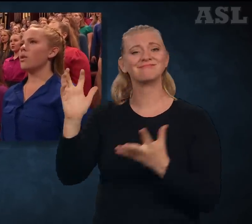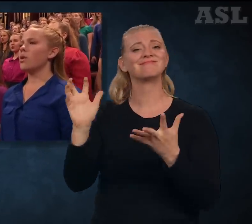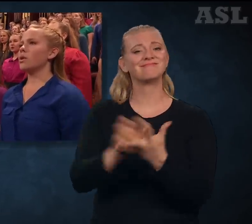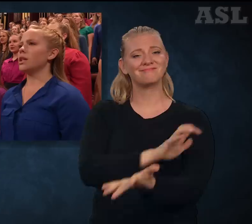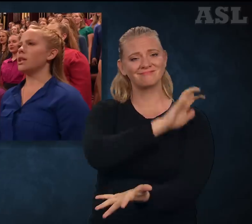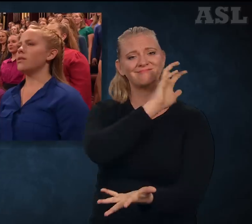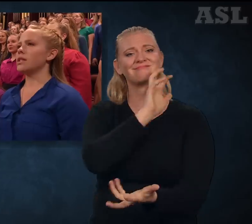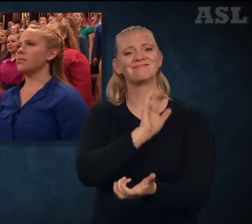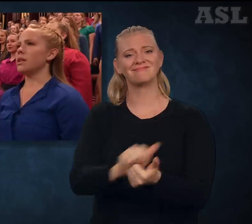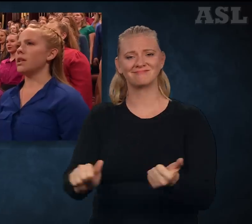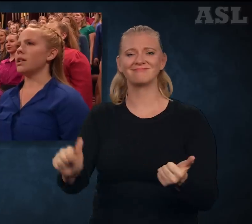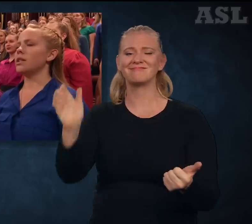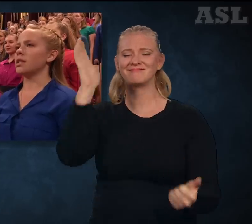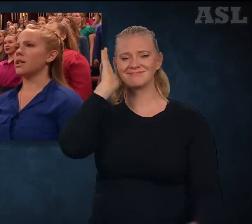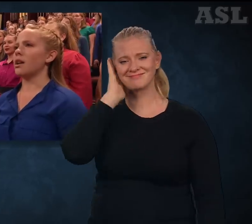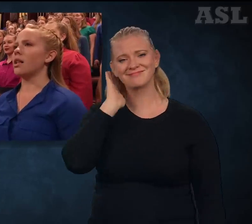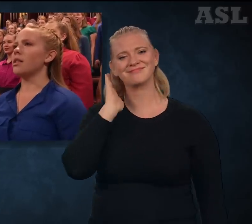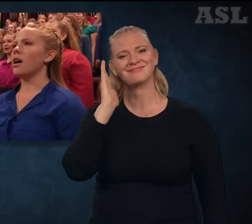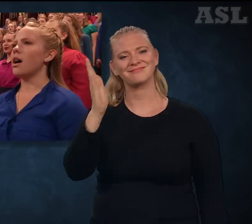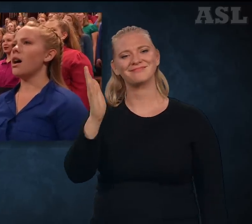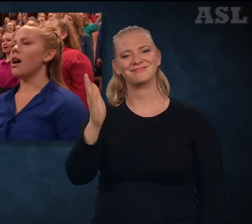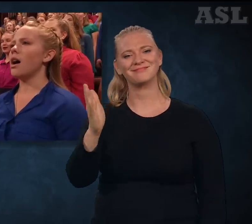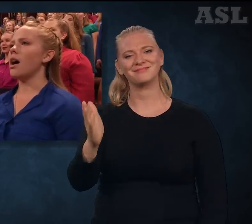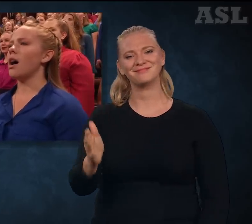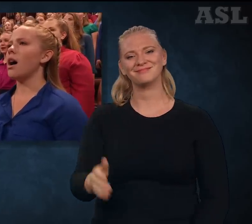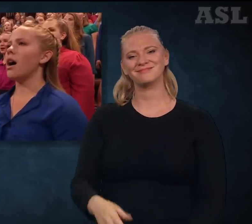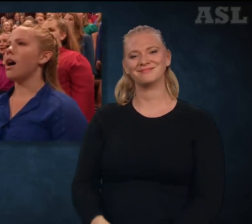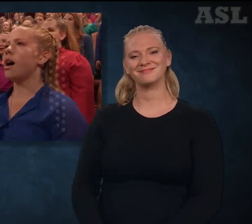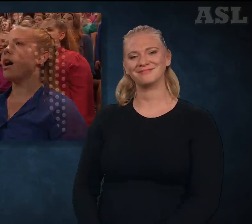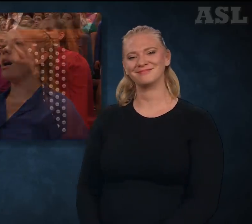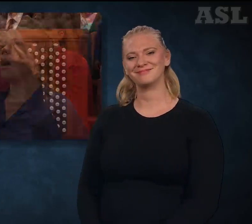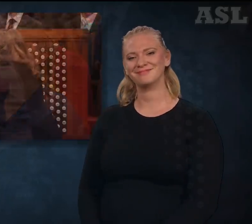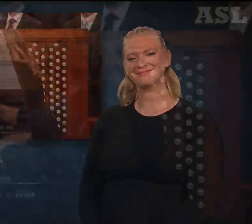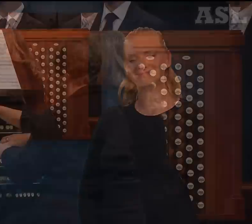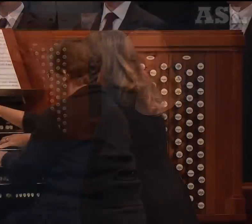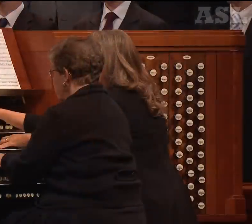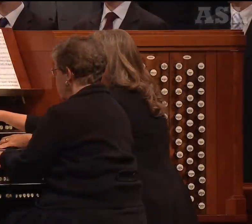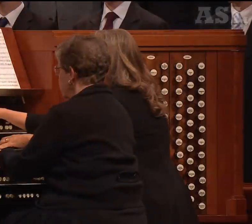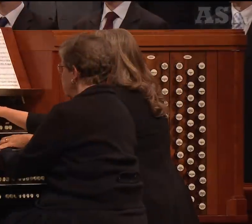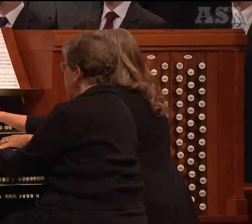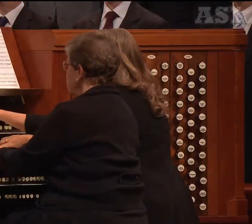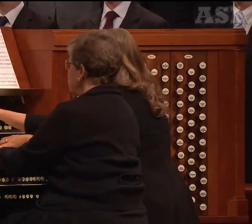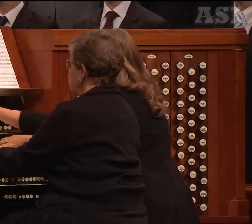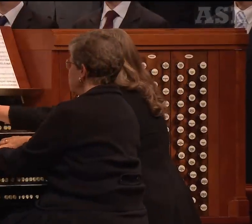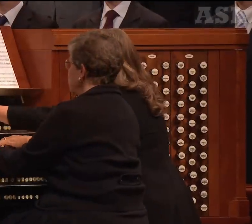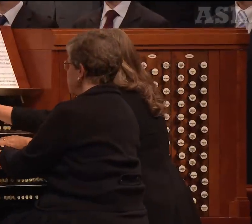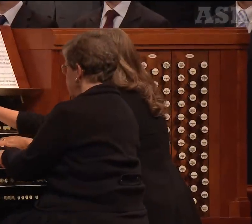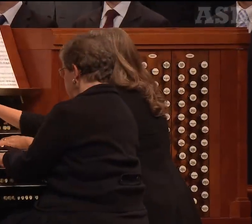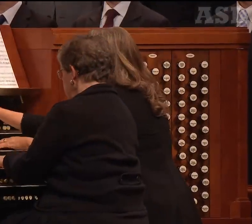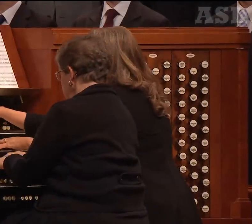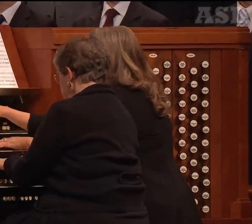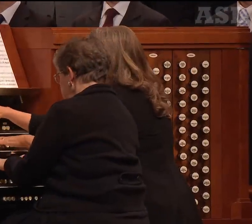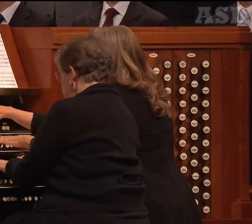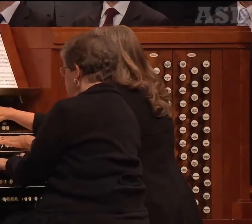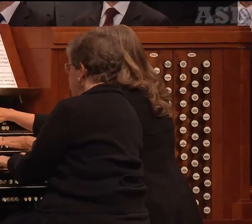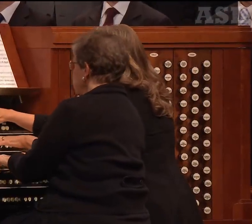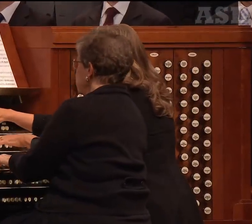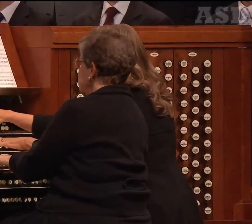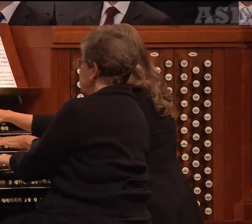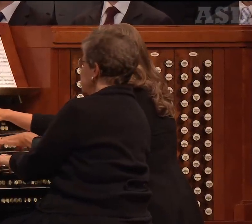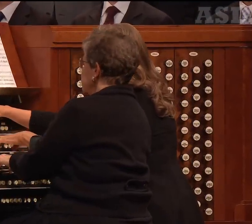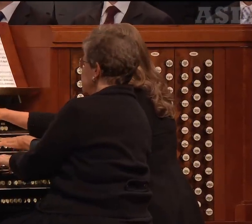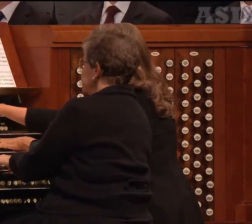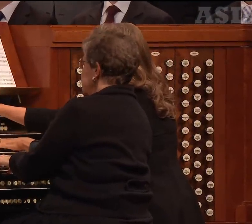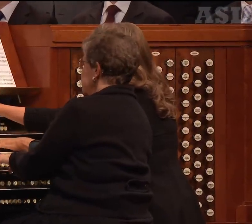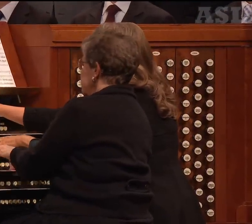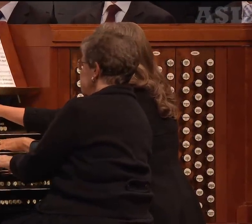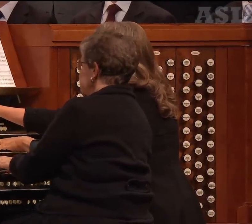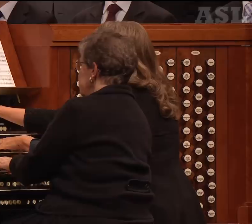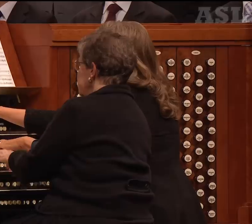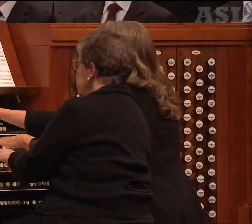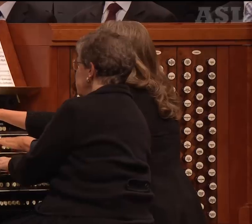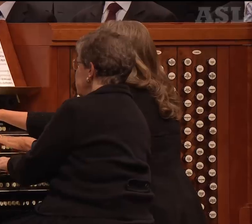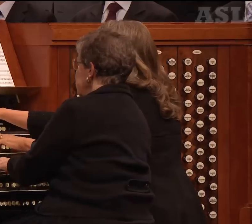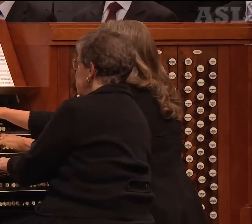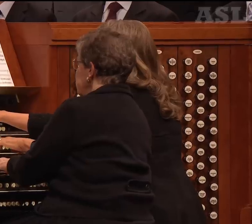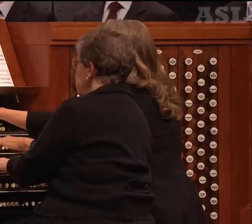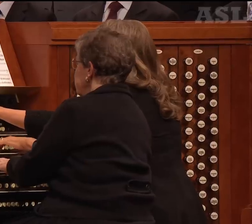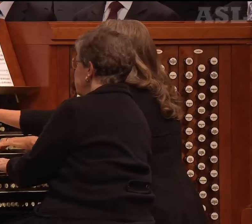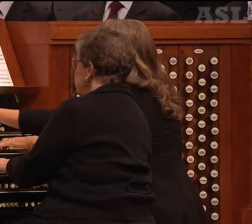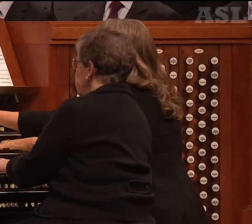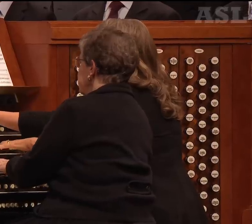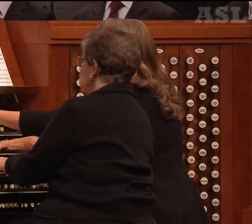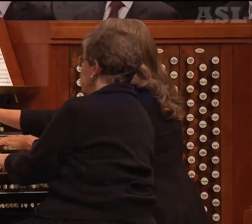WILL SURELY BE SMITTEN AT LAST.